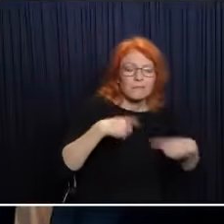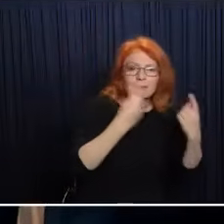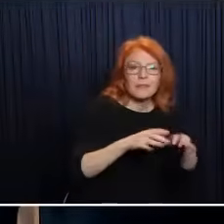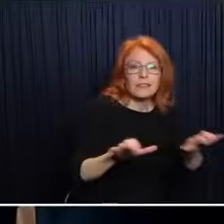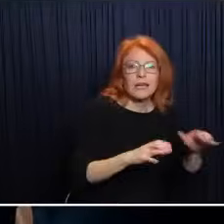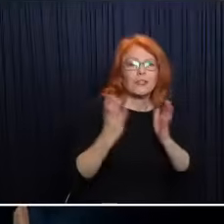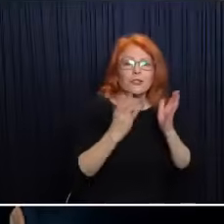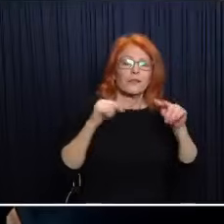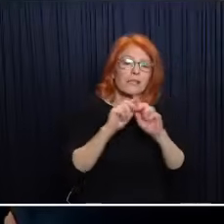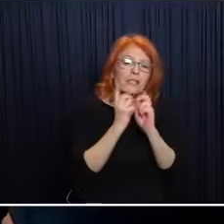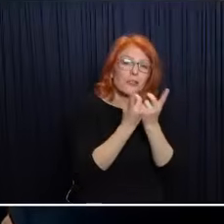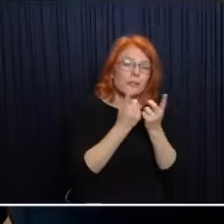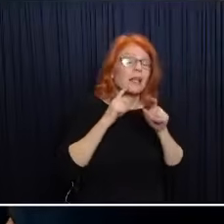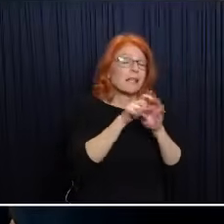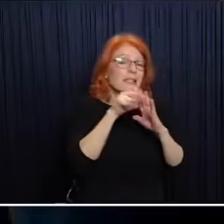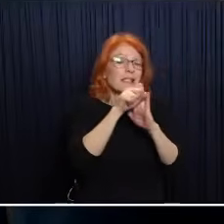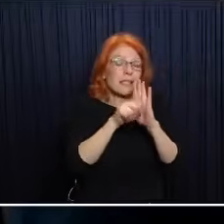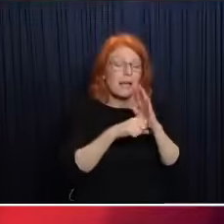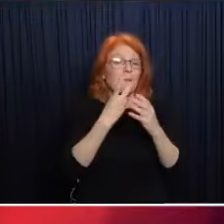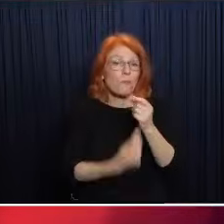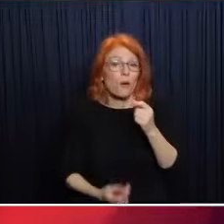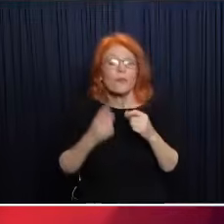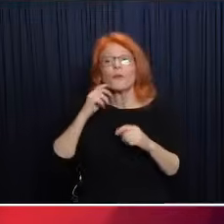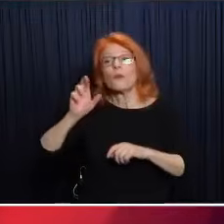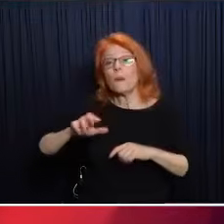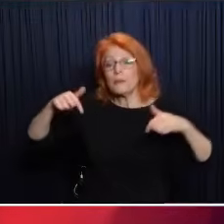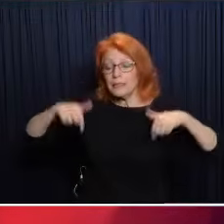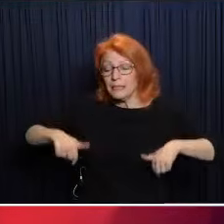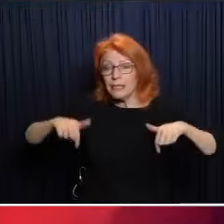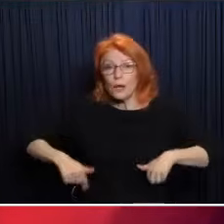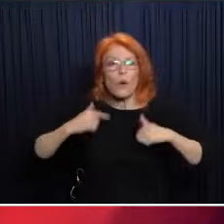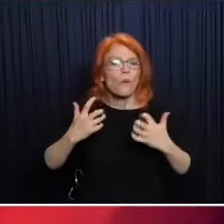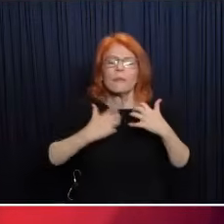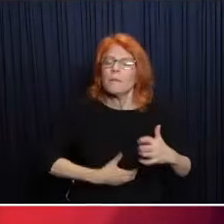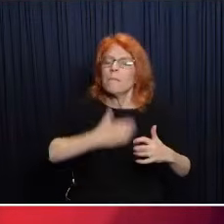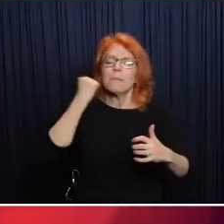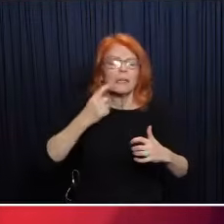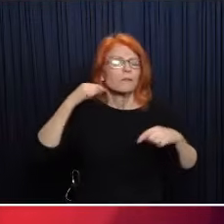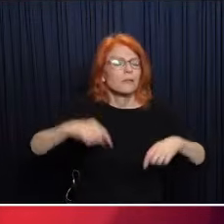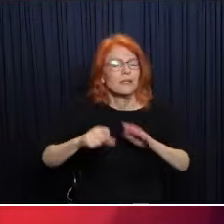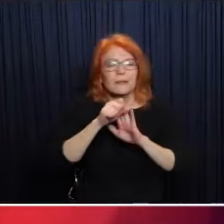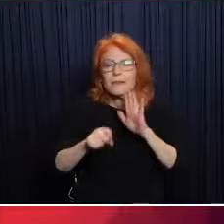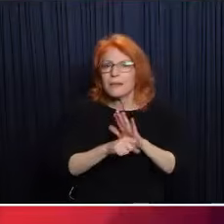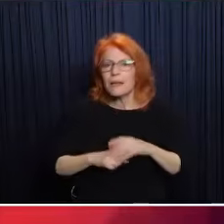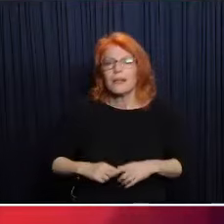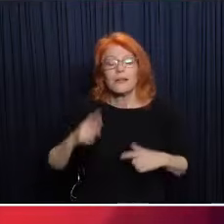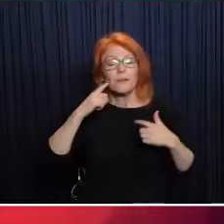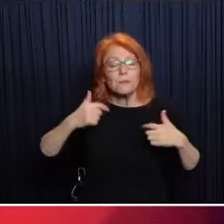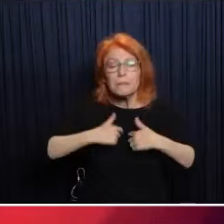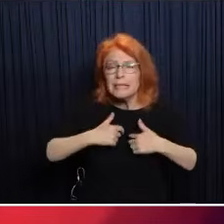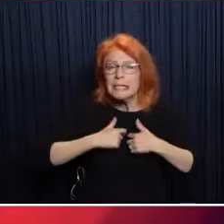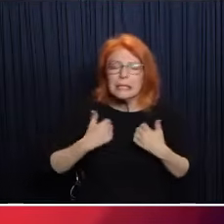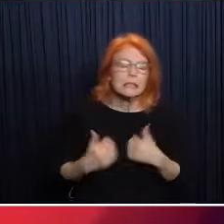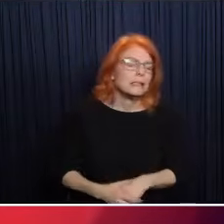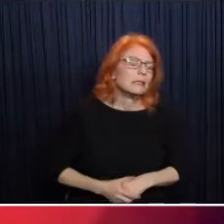RIGHT REASONS. JOE, I APPRECIATE YOUR SERVICE IN THE STATEHOUSE SERVING THIS DISTRICT AND THE STATE.